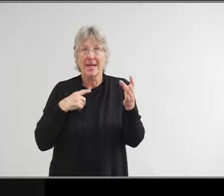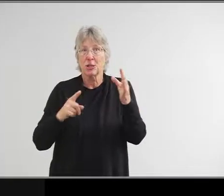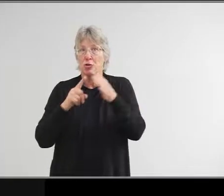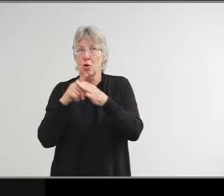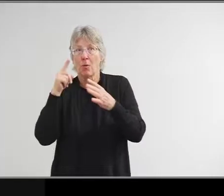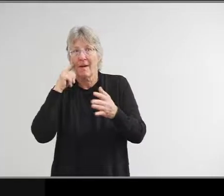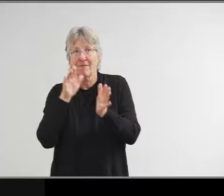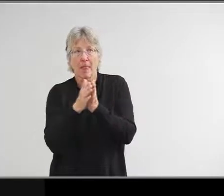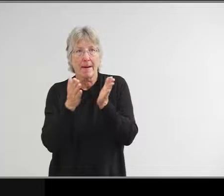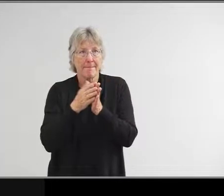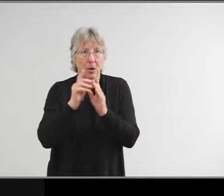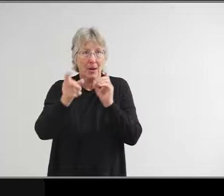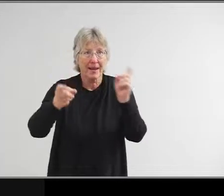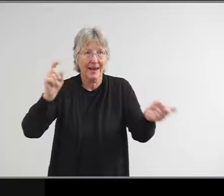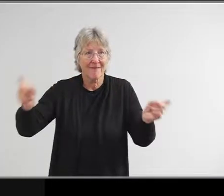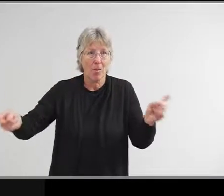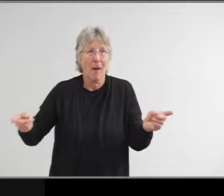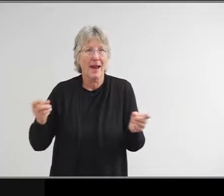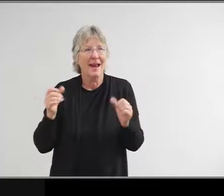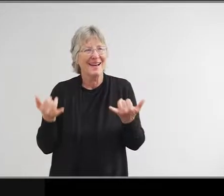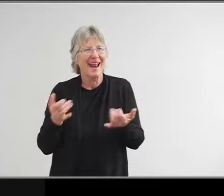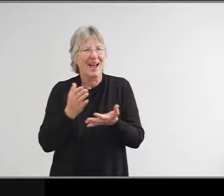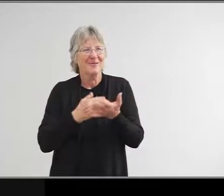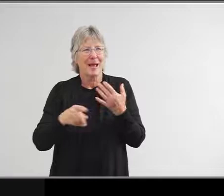and now have books that they can keep for their own at home.